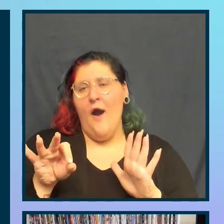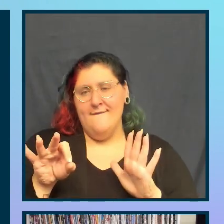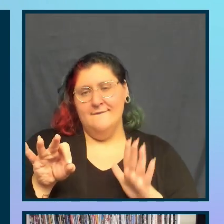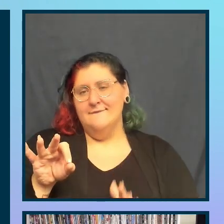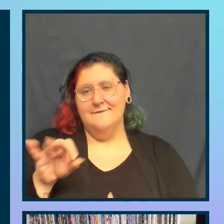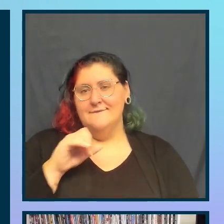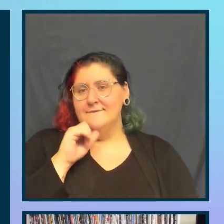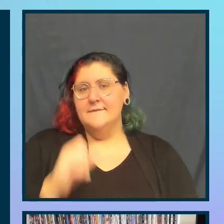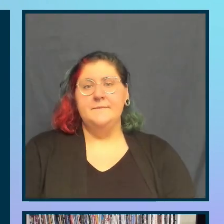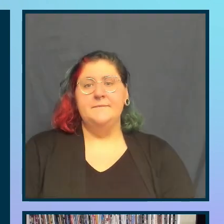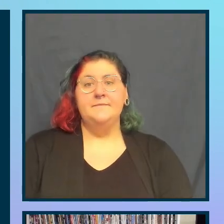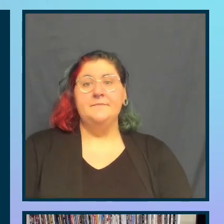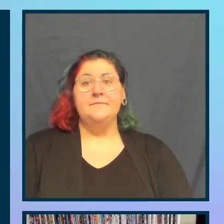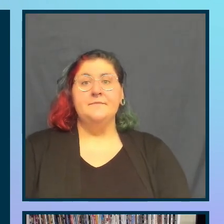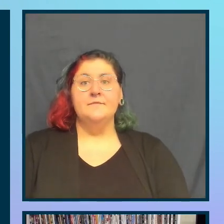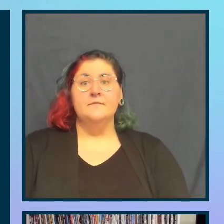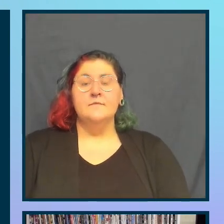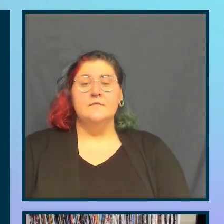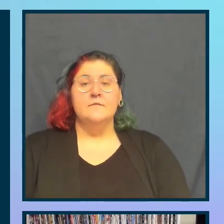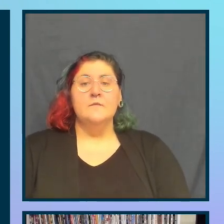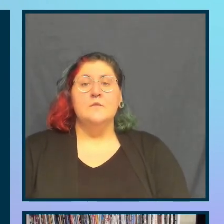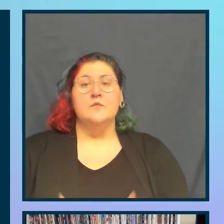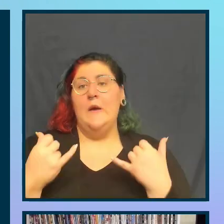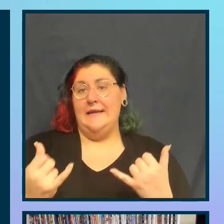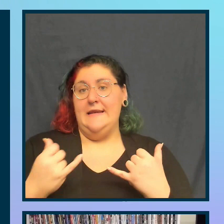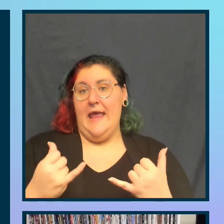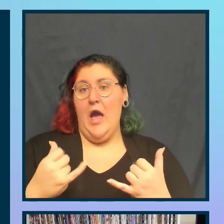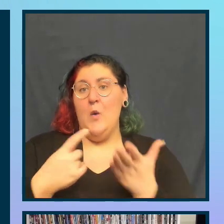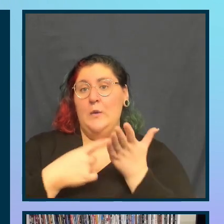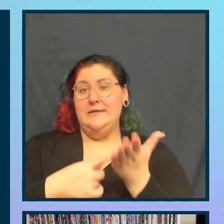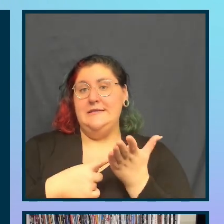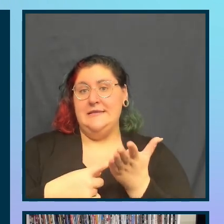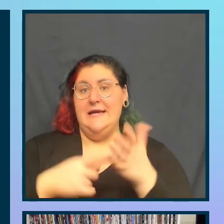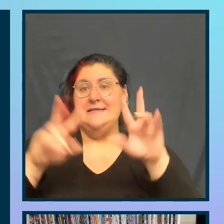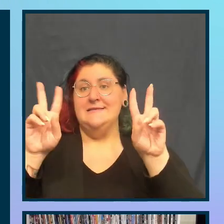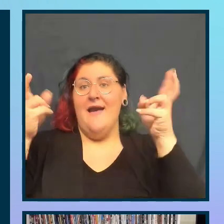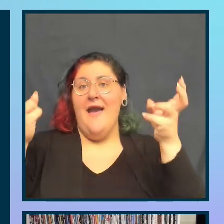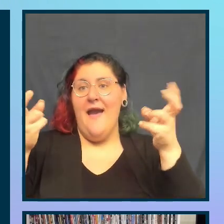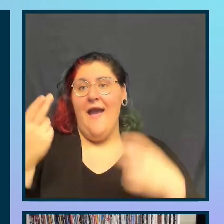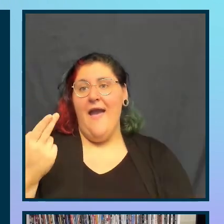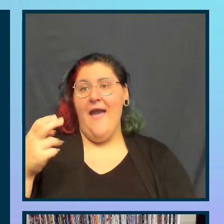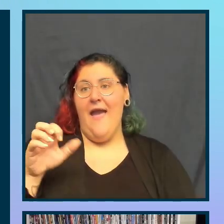So let's discuss headings. That is typically large bold text, which denotes the title of the page or a new section of content.